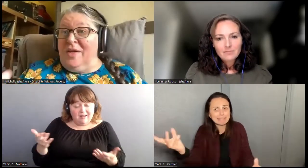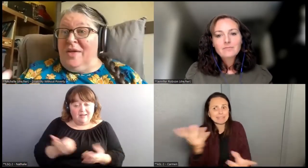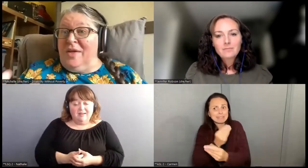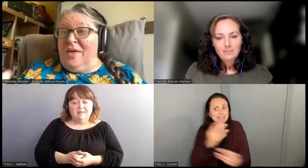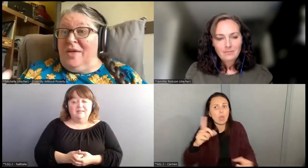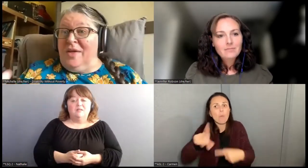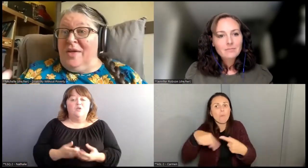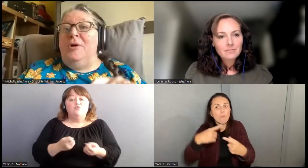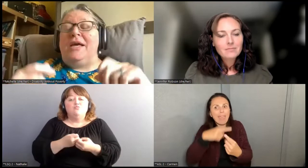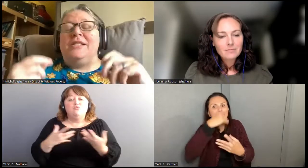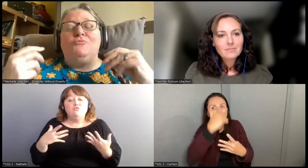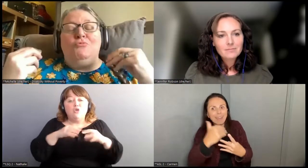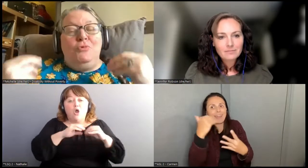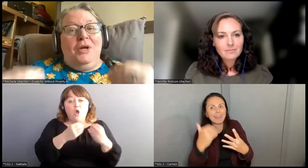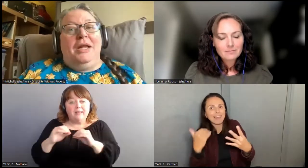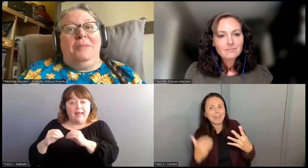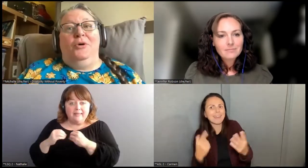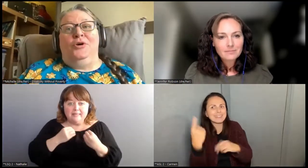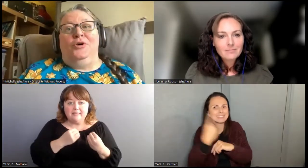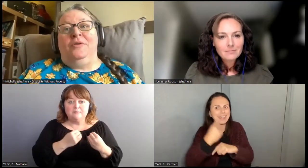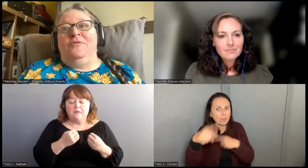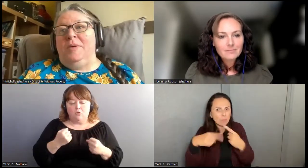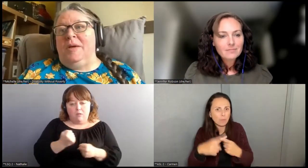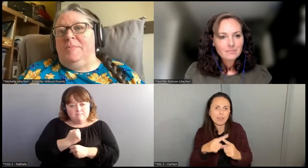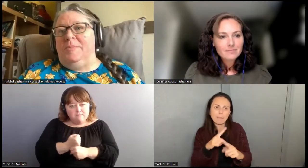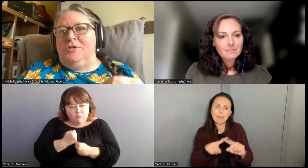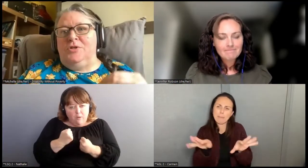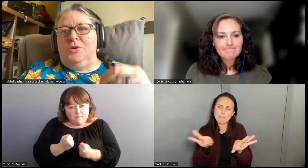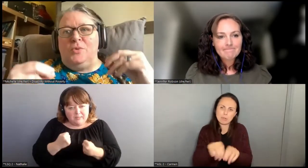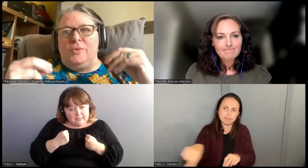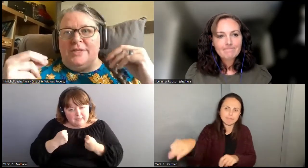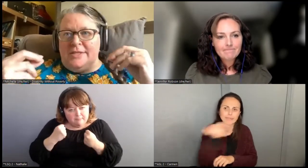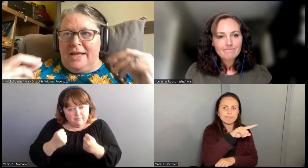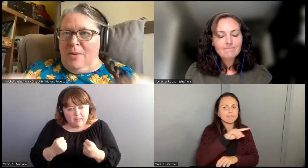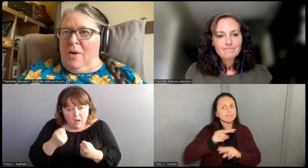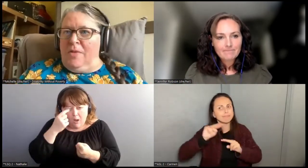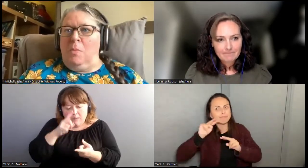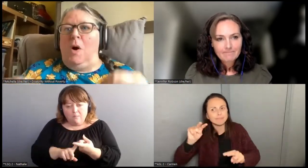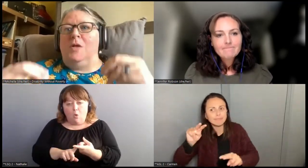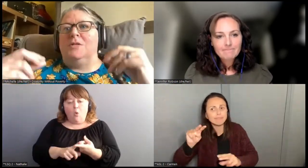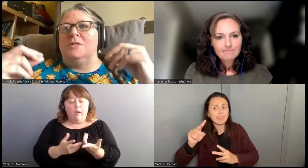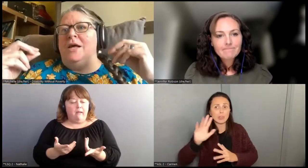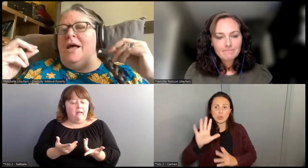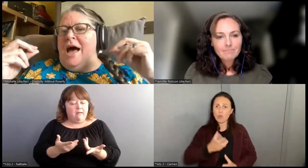THINGS ARE GOING TO COME UP. IT IS REALLY IMPORTANT FOR PEOPLE TO SAY WHAT THEY WANT